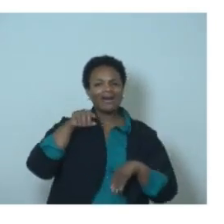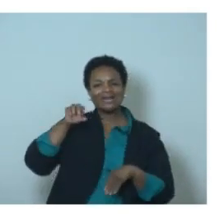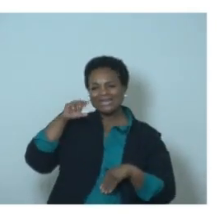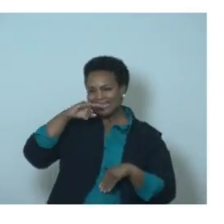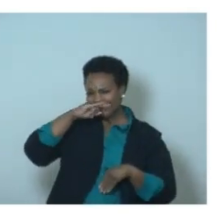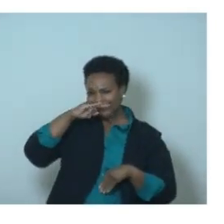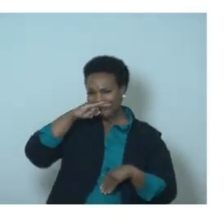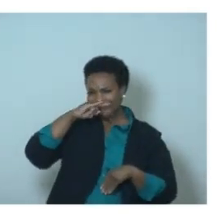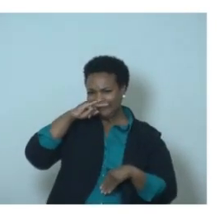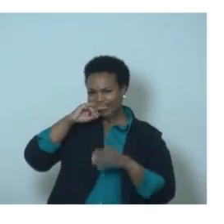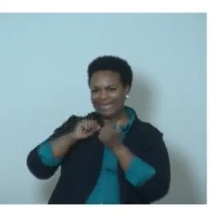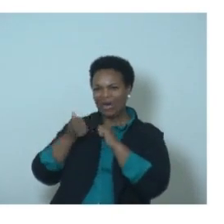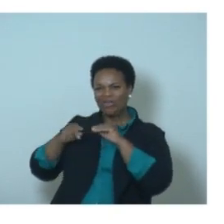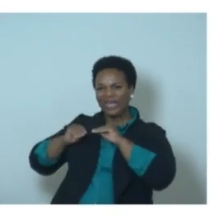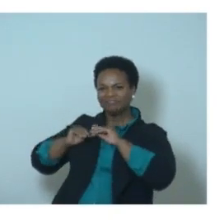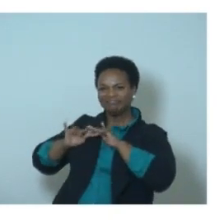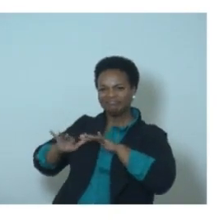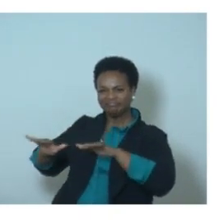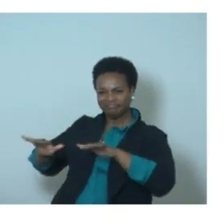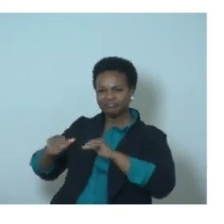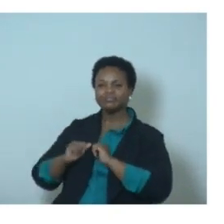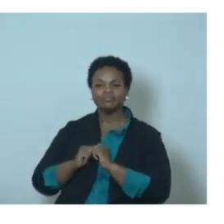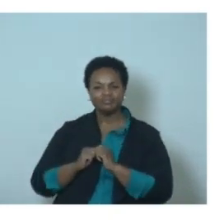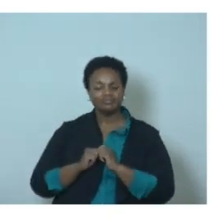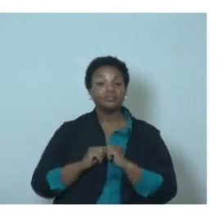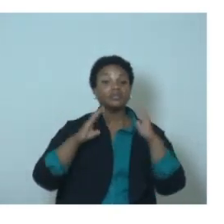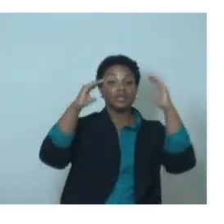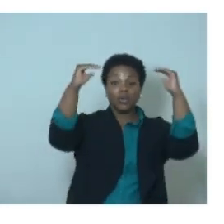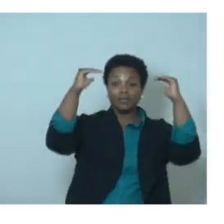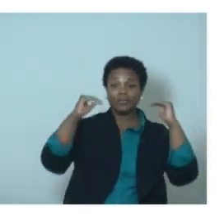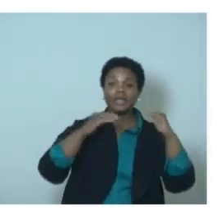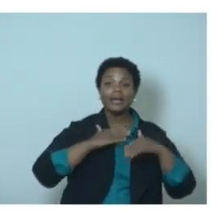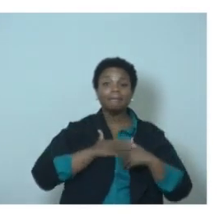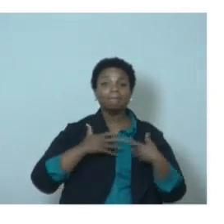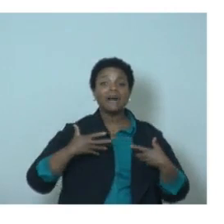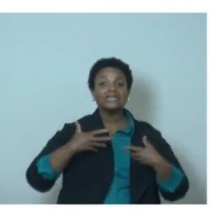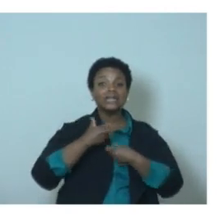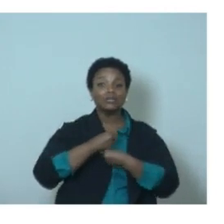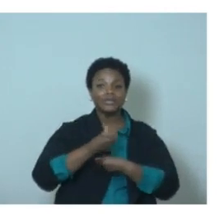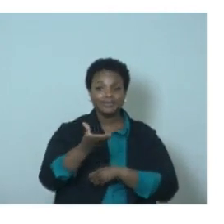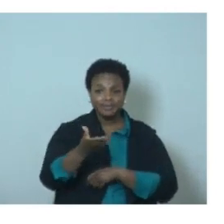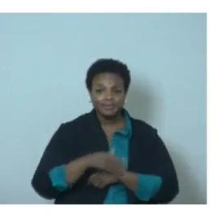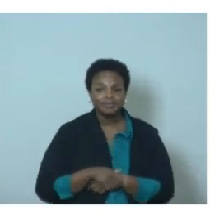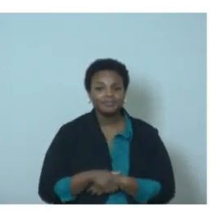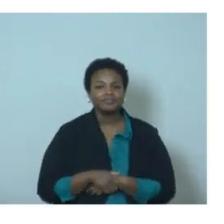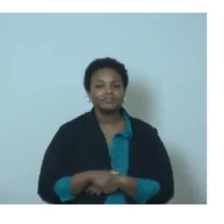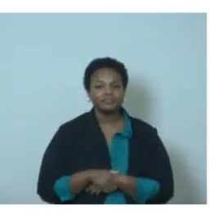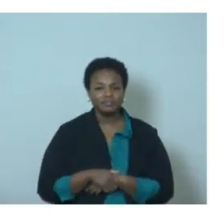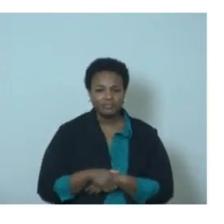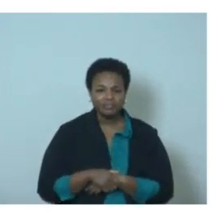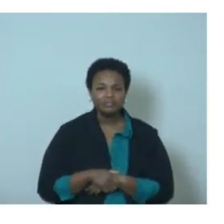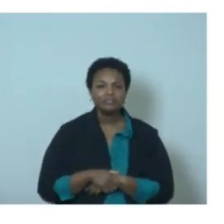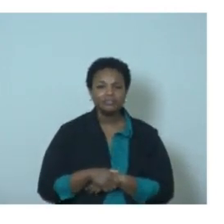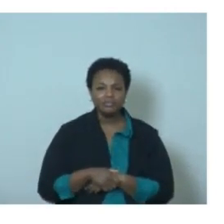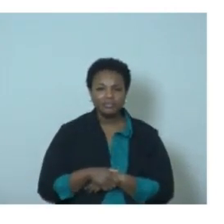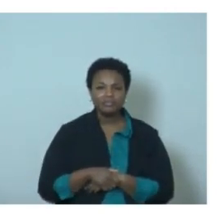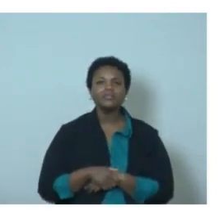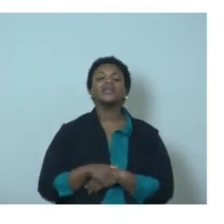WE’RE WATCHING IT ALL WE’RE HOPING TO GET MORE DATA AS IPMEN HAVE BETTER ADVICE ON SCHOOL SO SUMMERY NEXT SLIDE.